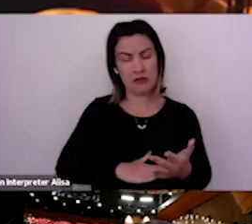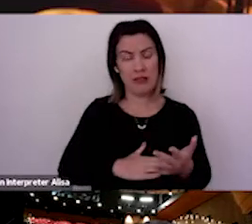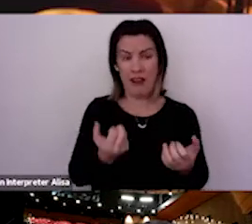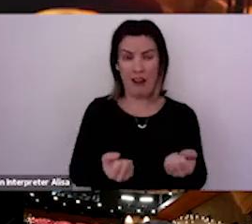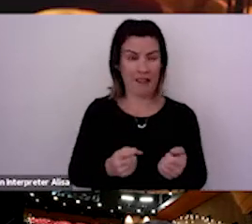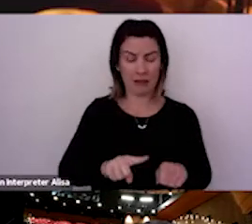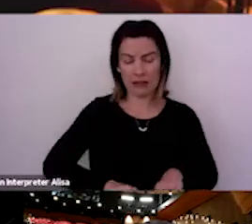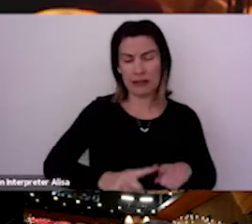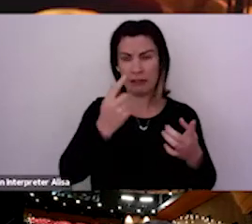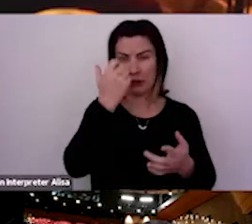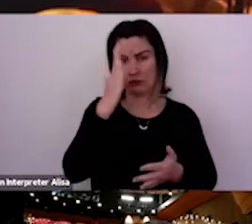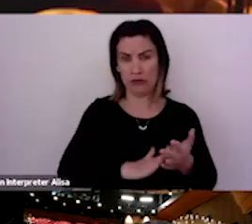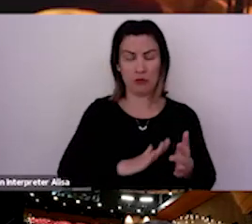the country at the moment.